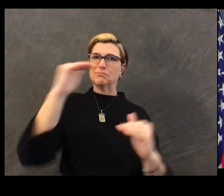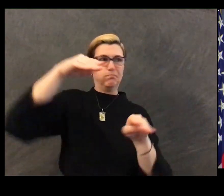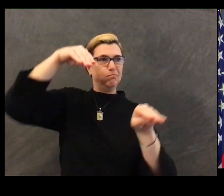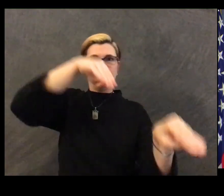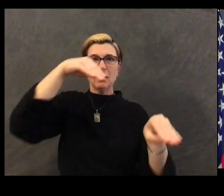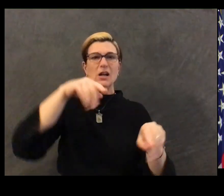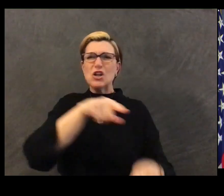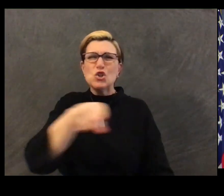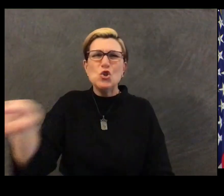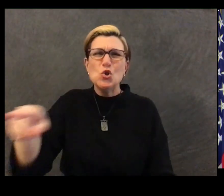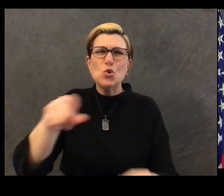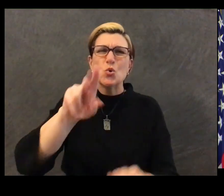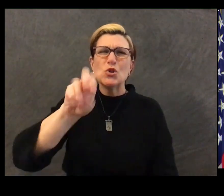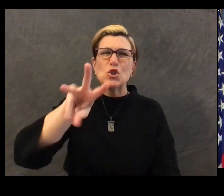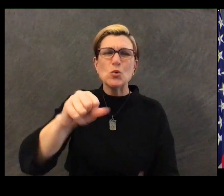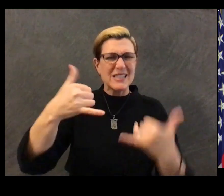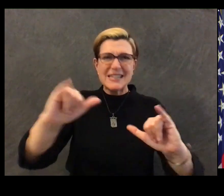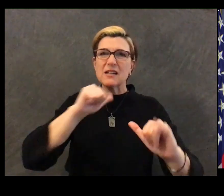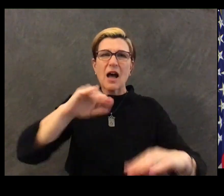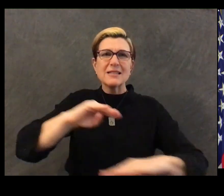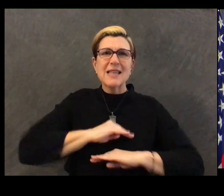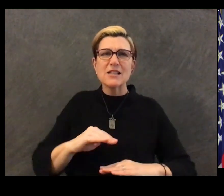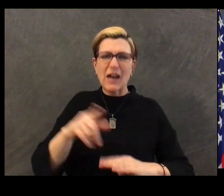we had three hundred and fifty million people in the United States right let's